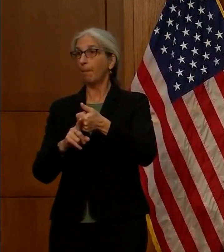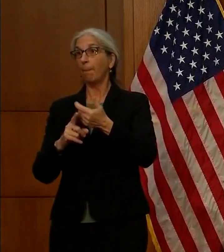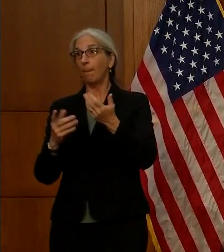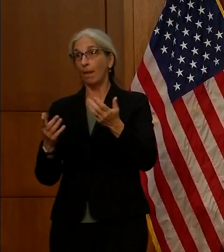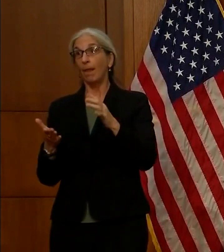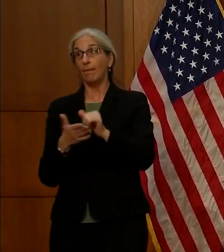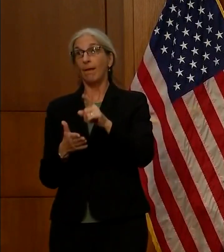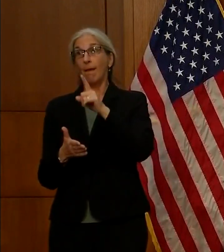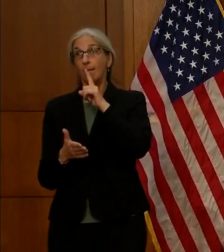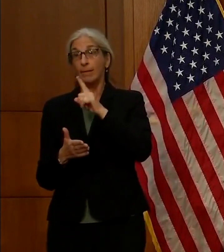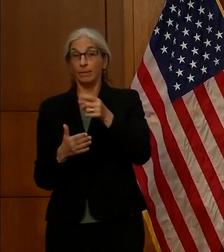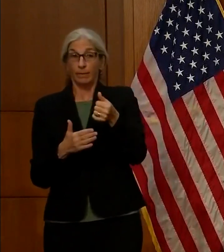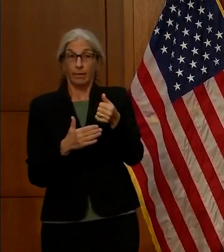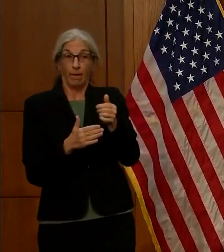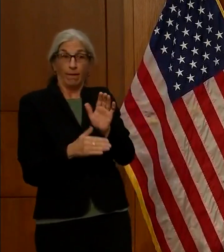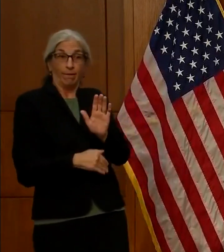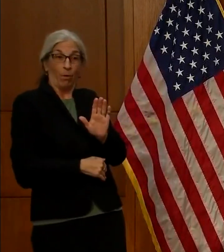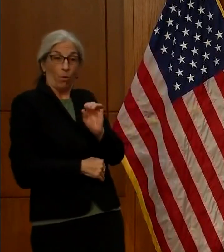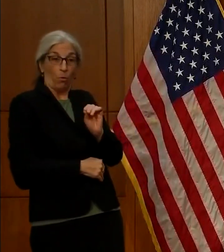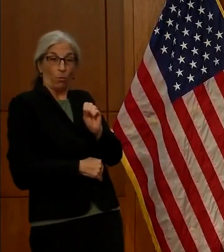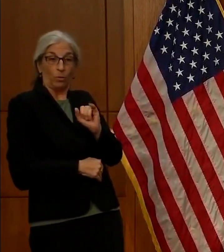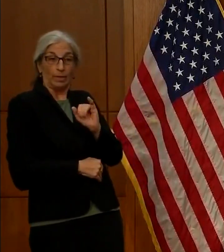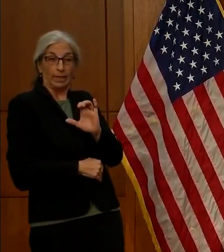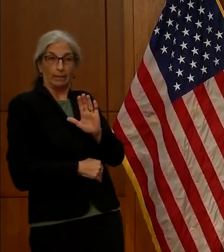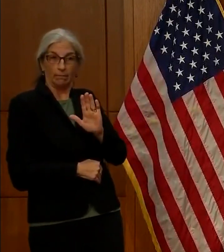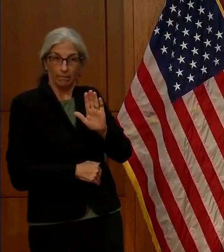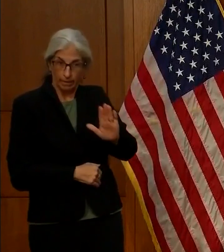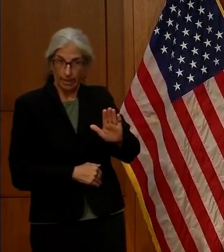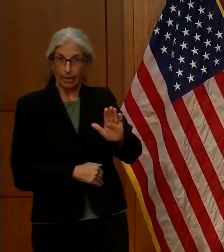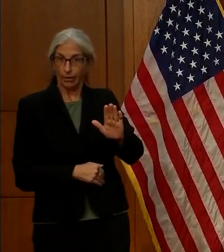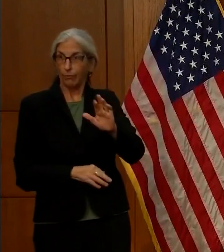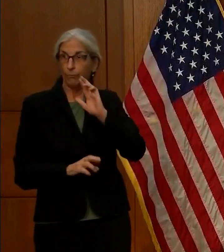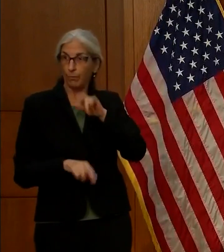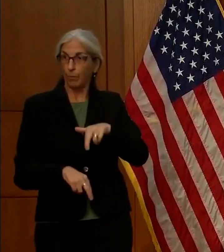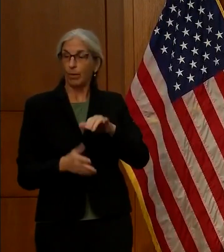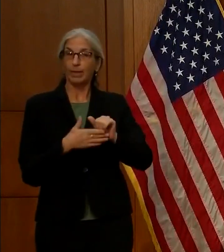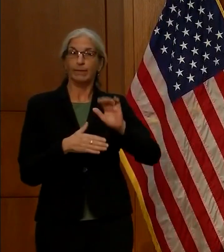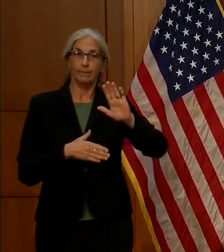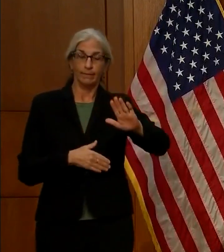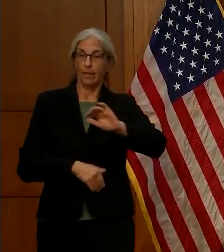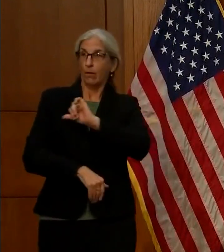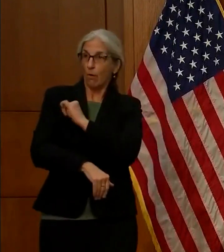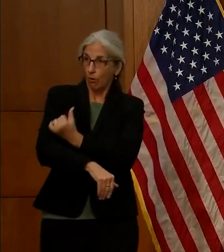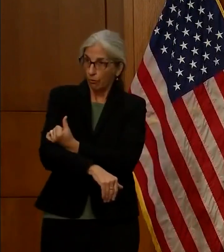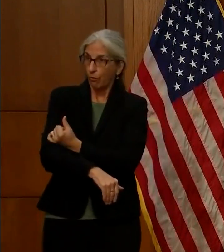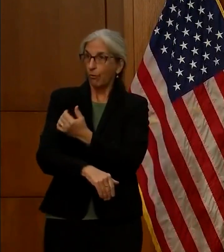REPORT ITSELF. IS PROPERTY OF